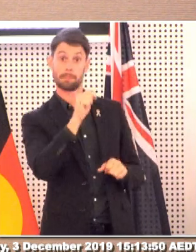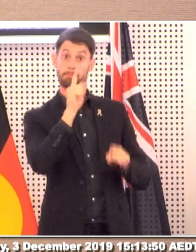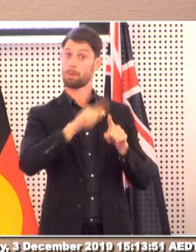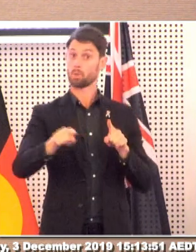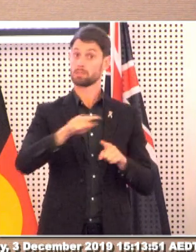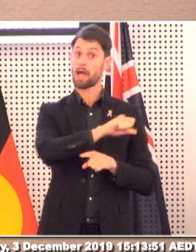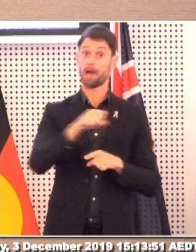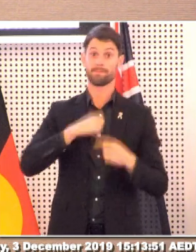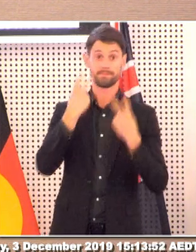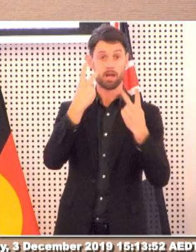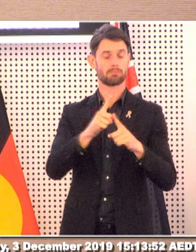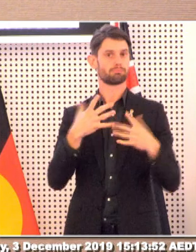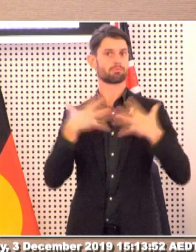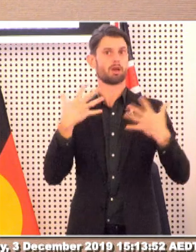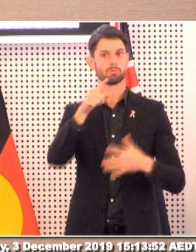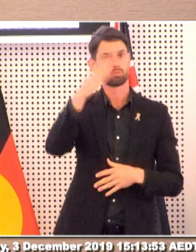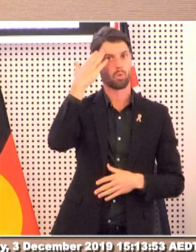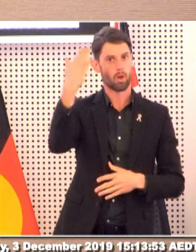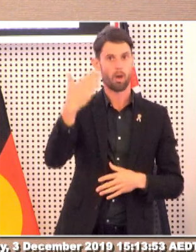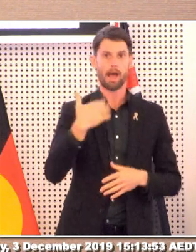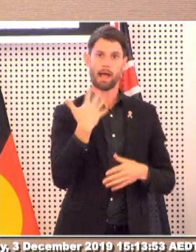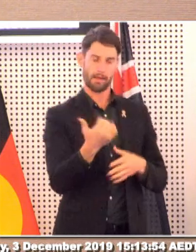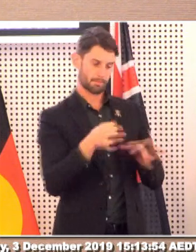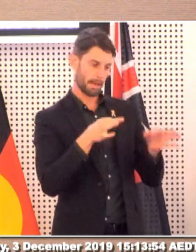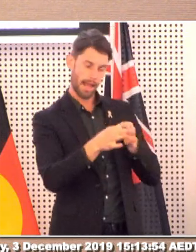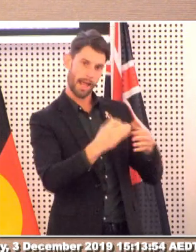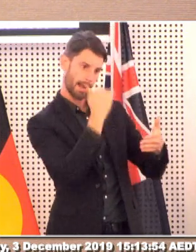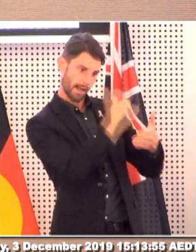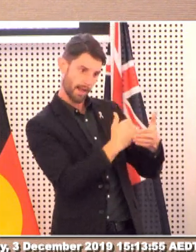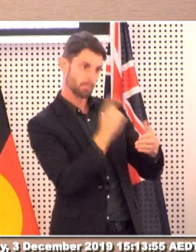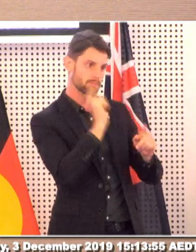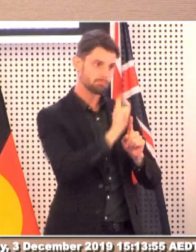visits but we can also visit in response to a request.